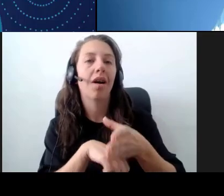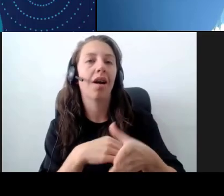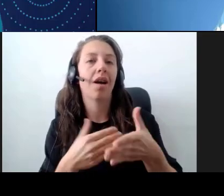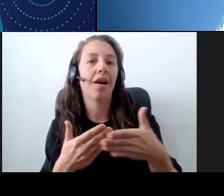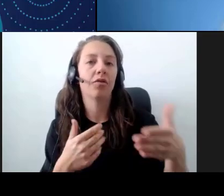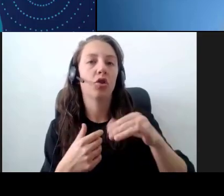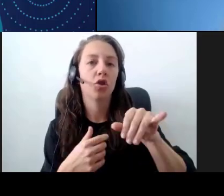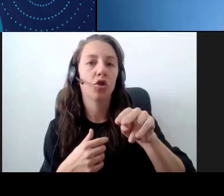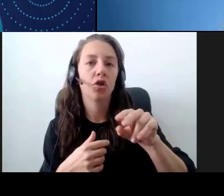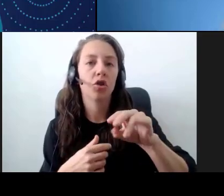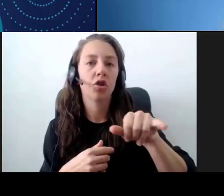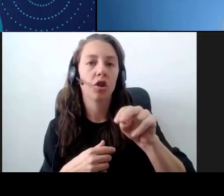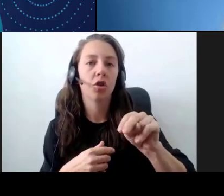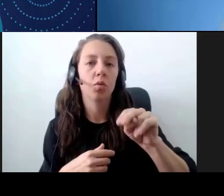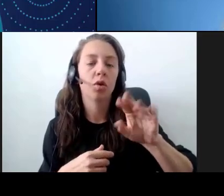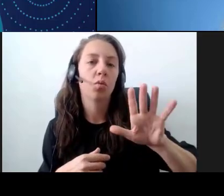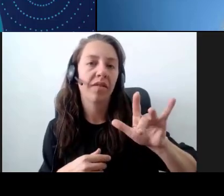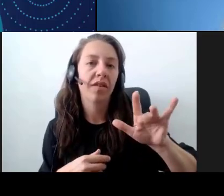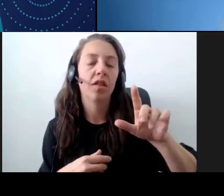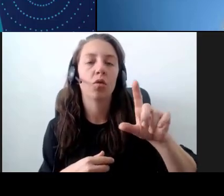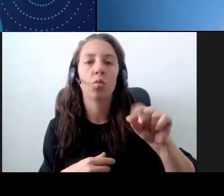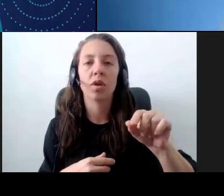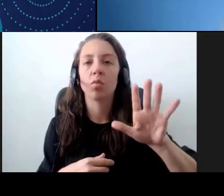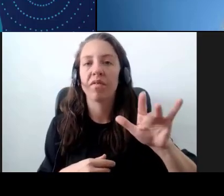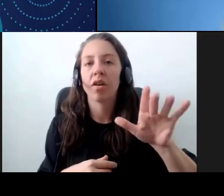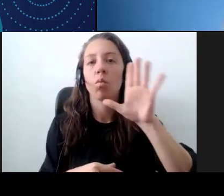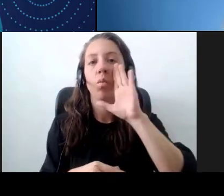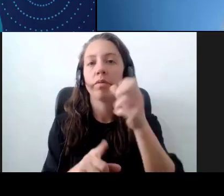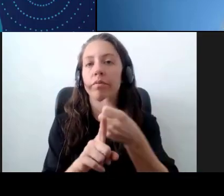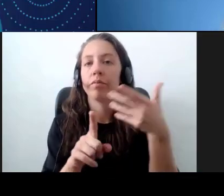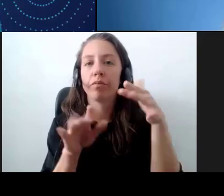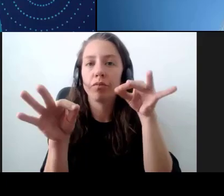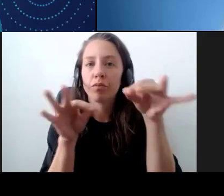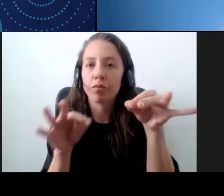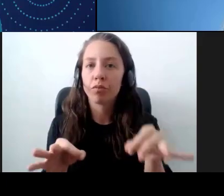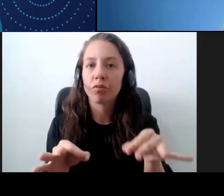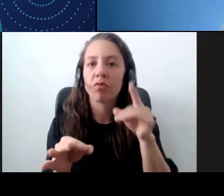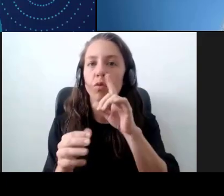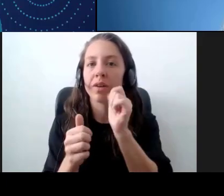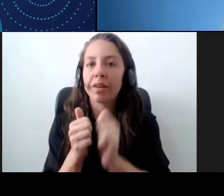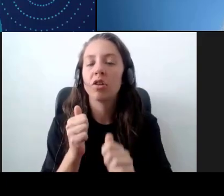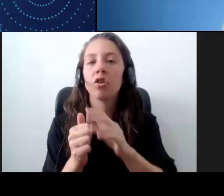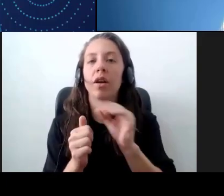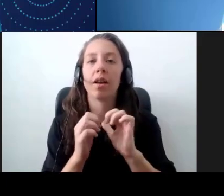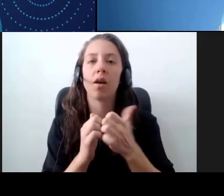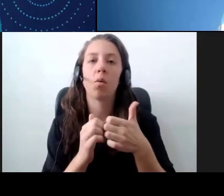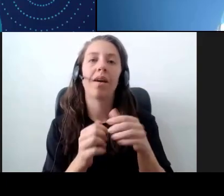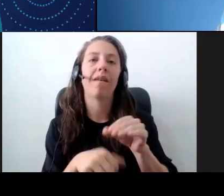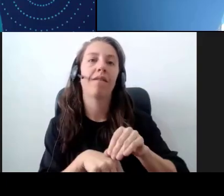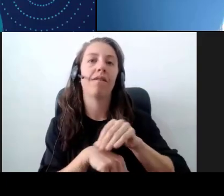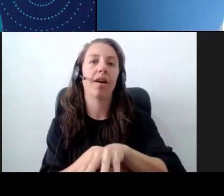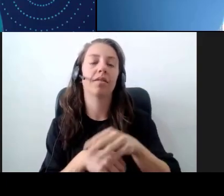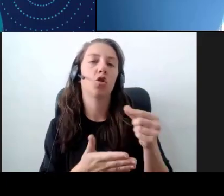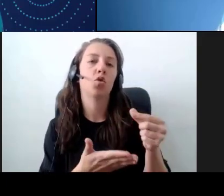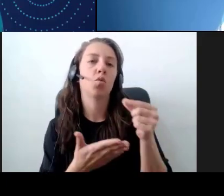providing some background on each and how it affects the grants process for our community. Thank you for joining me today, Megan.